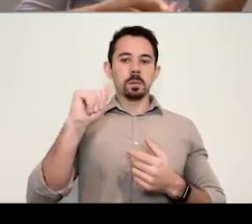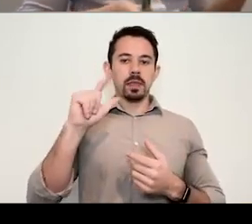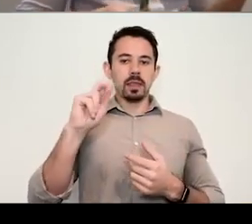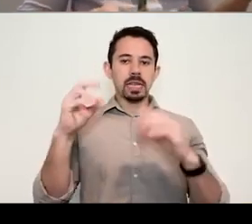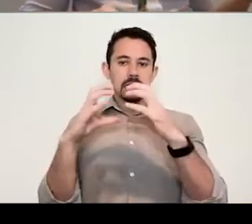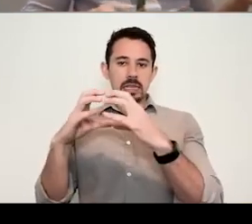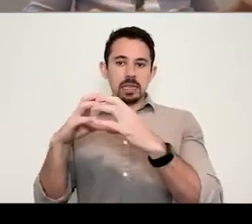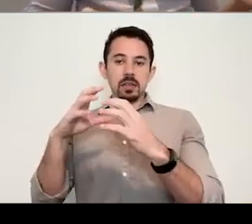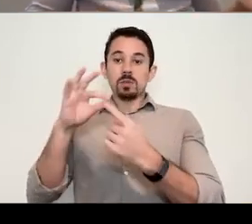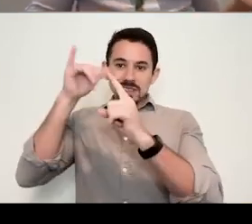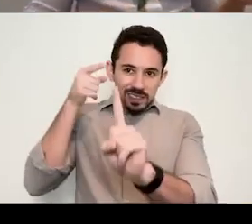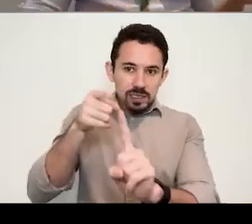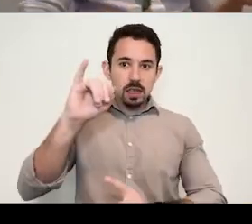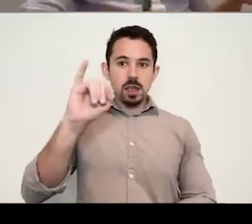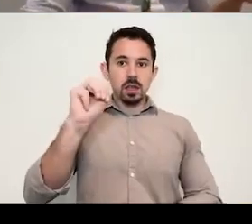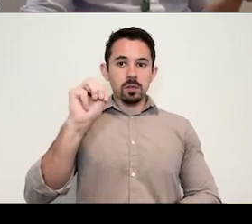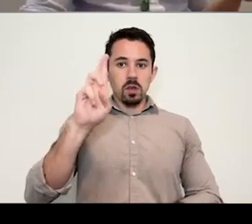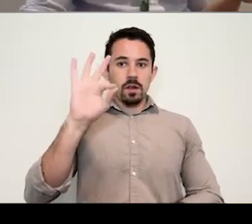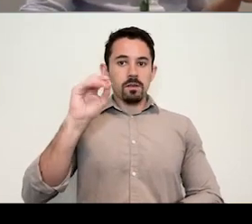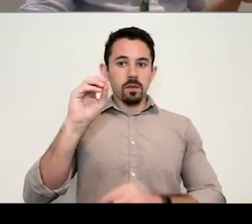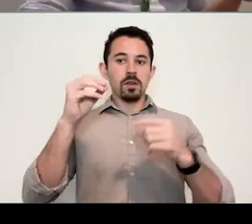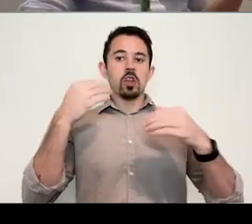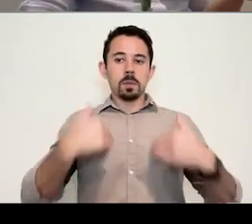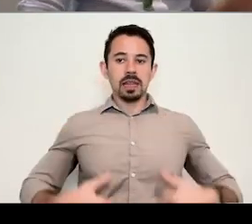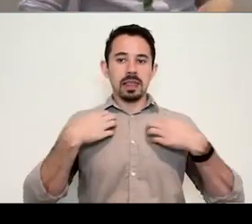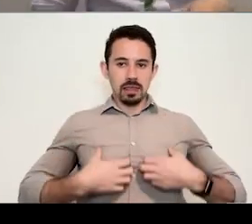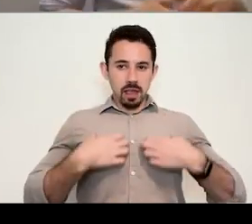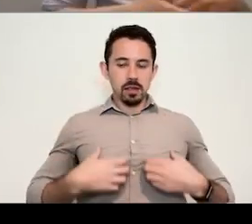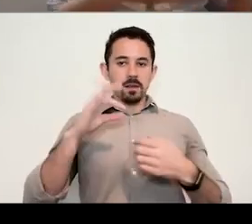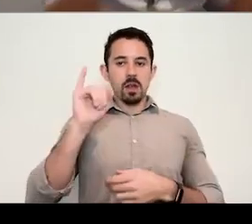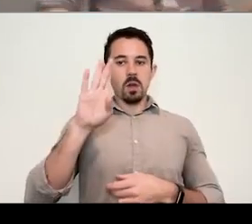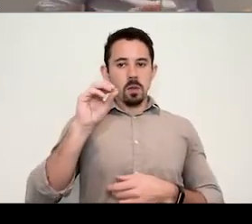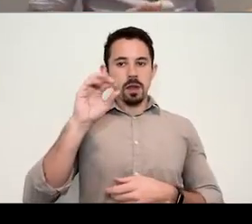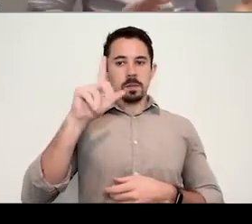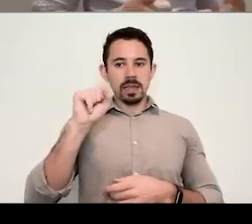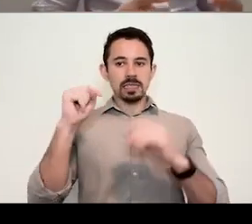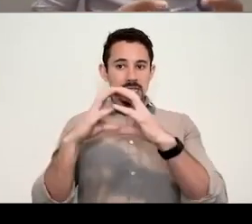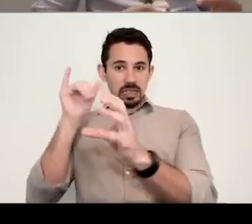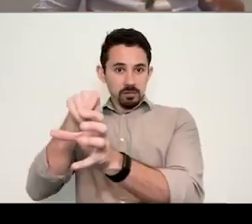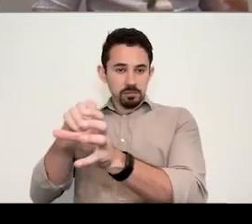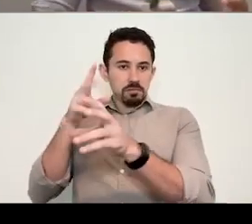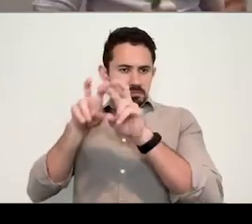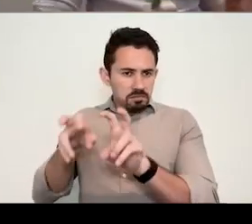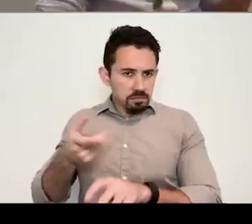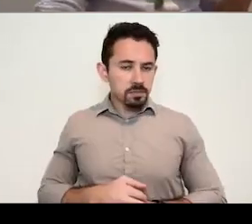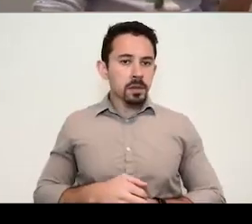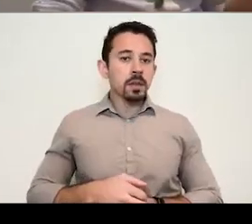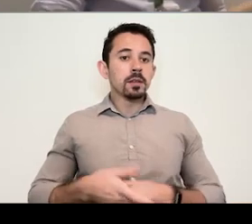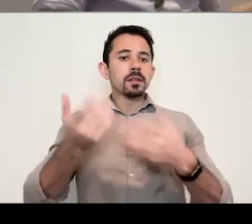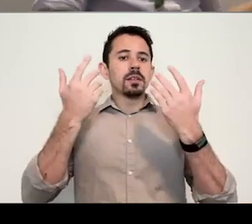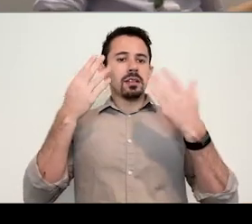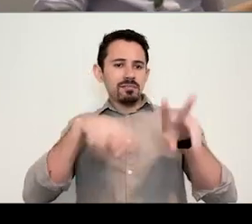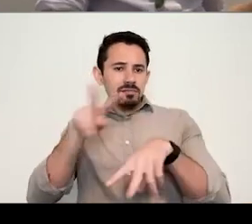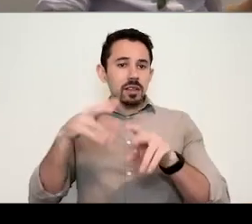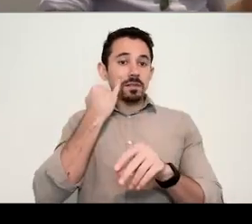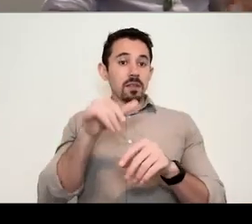human lung fibroblast cells. So to examine if the compounds influenced cell morphology, we performed